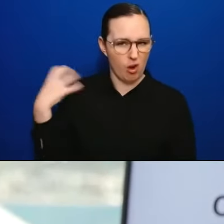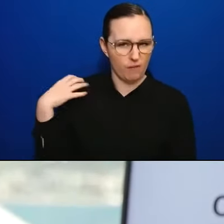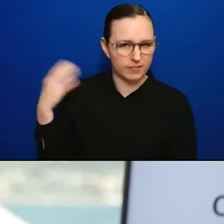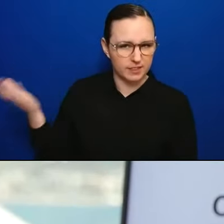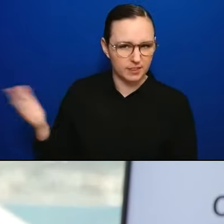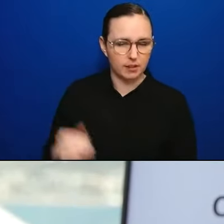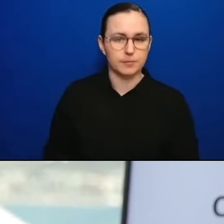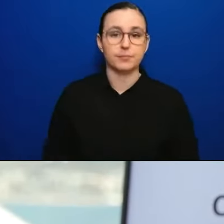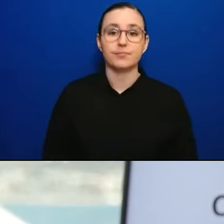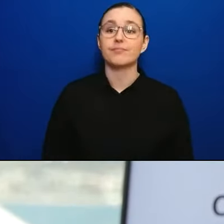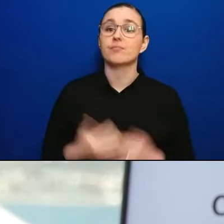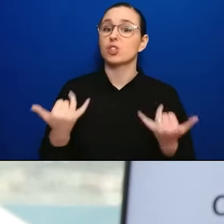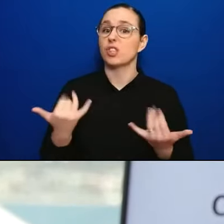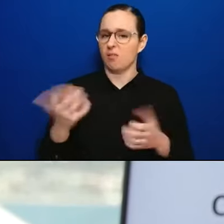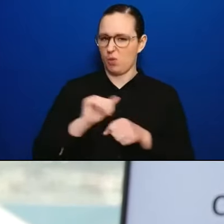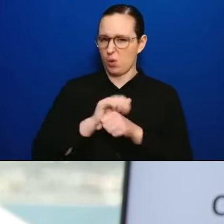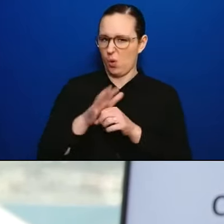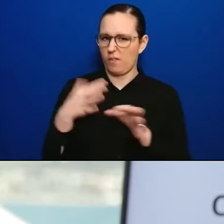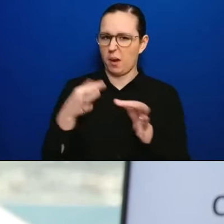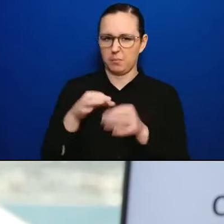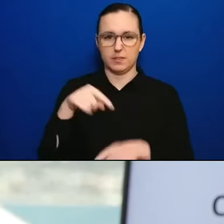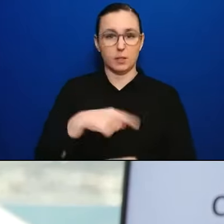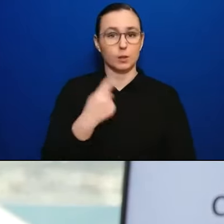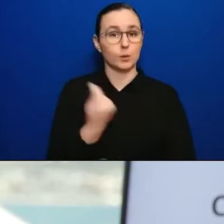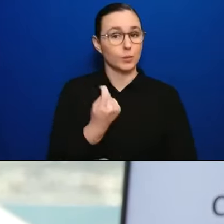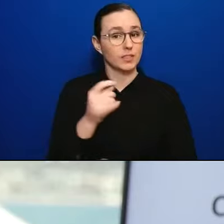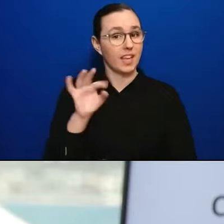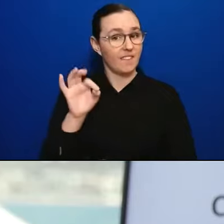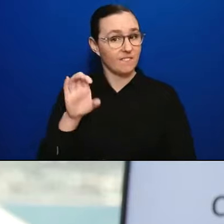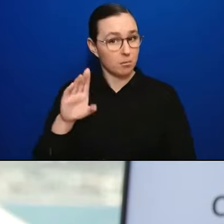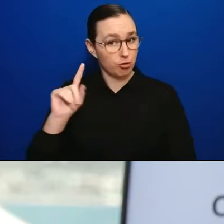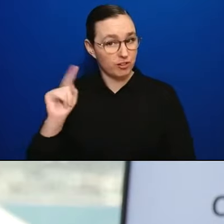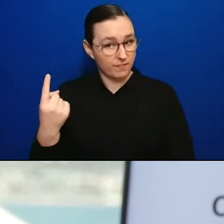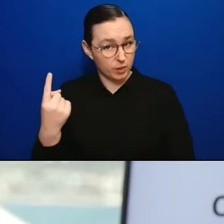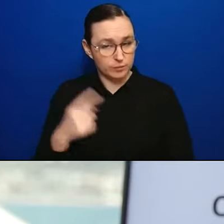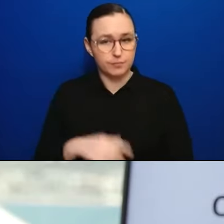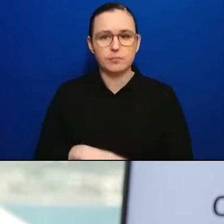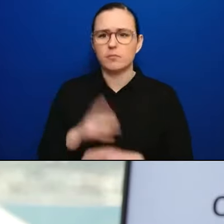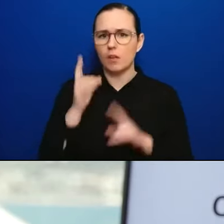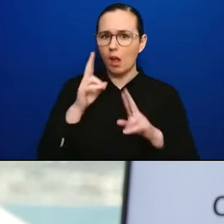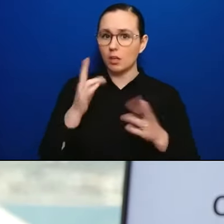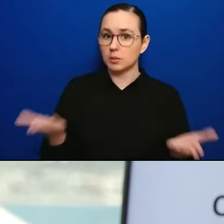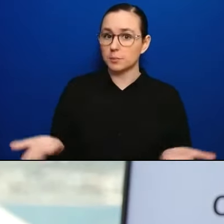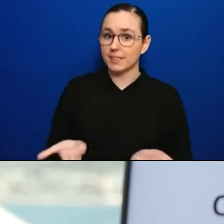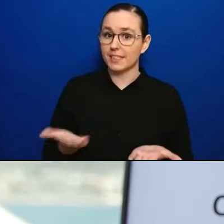to my right is Dr. Bonnie Henry this is our briefing for Tuesday February the 1st we're